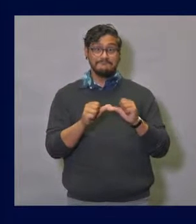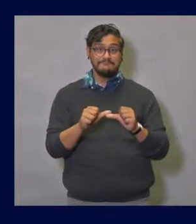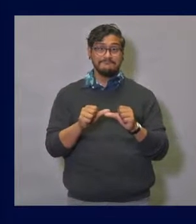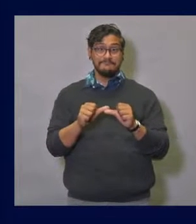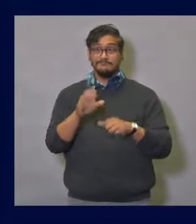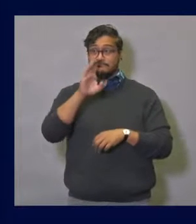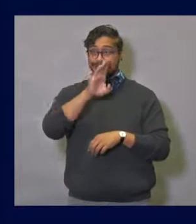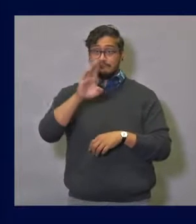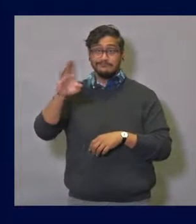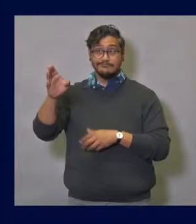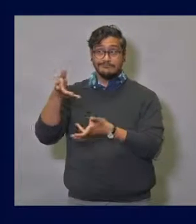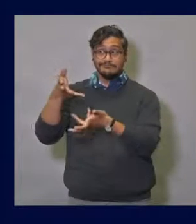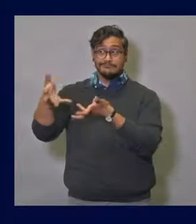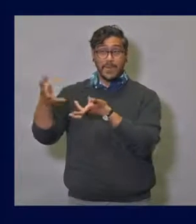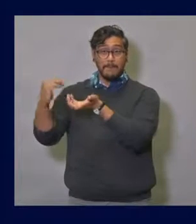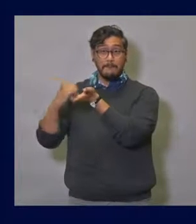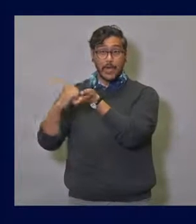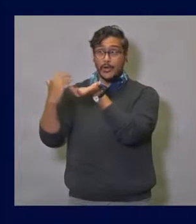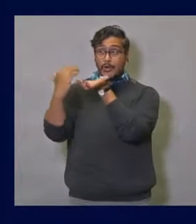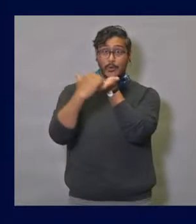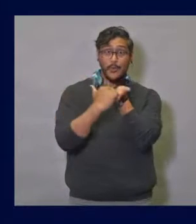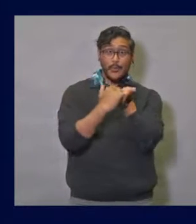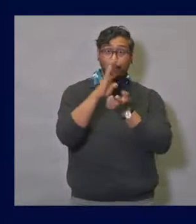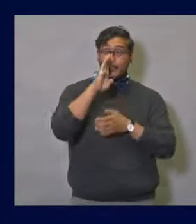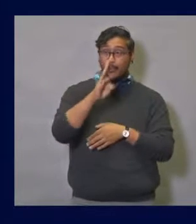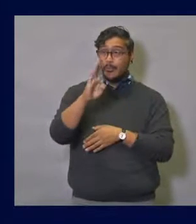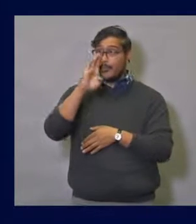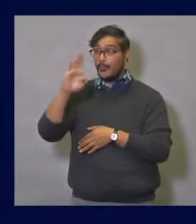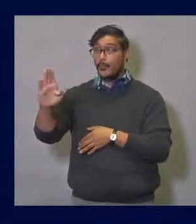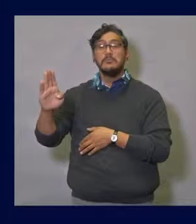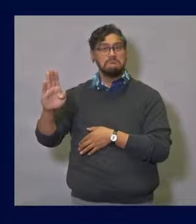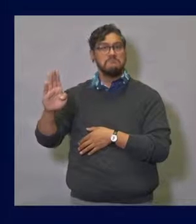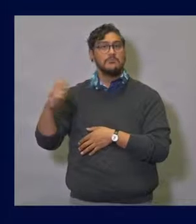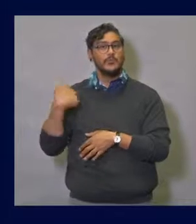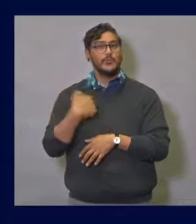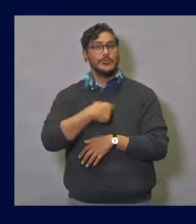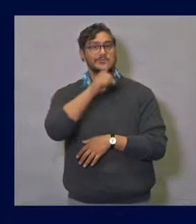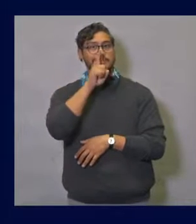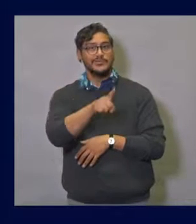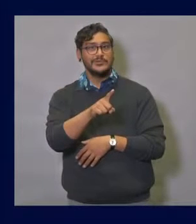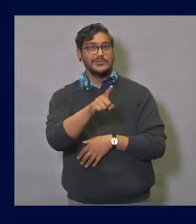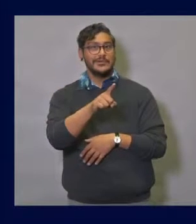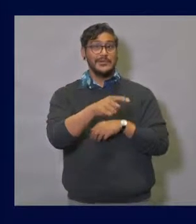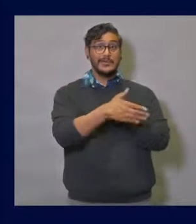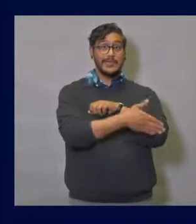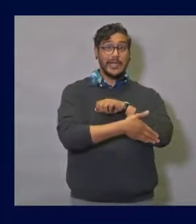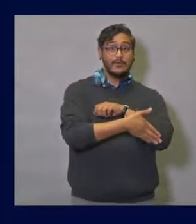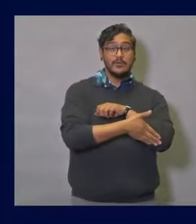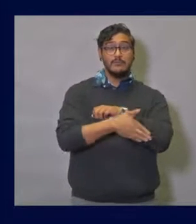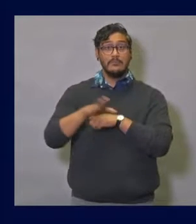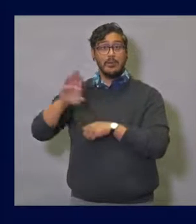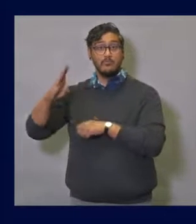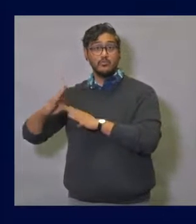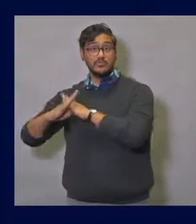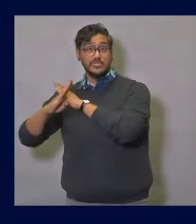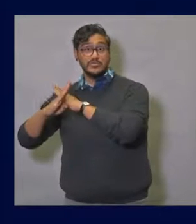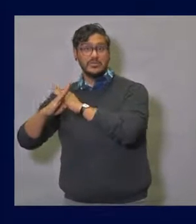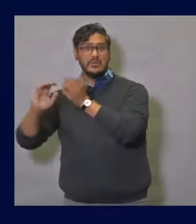AND THE PUBLIC. AS THROUGH THIS CONTINUED